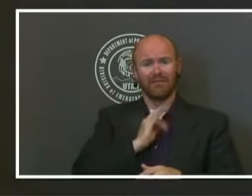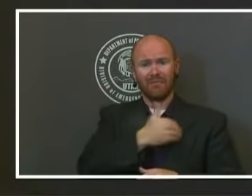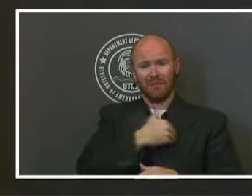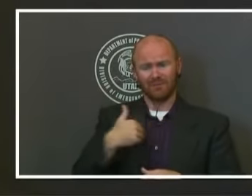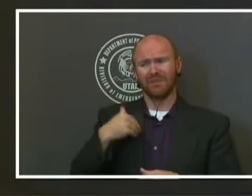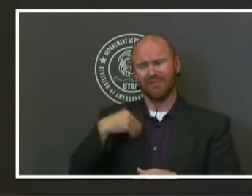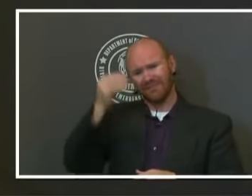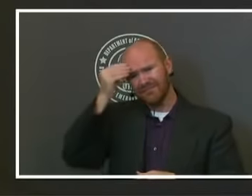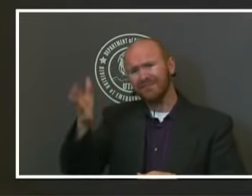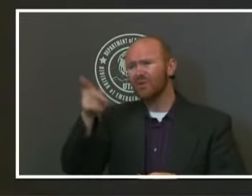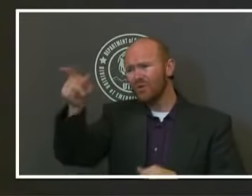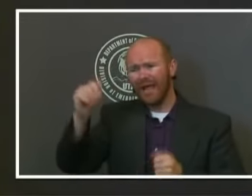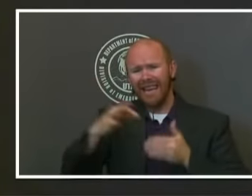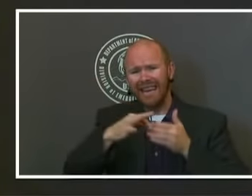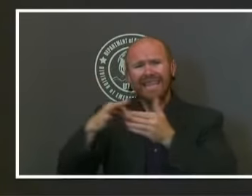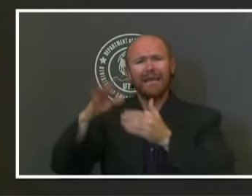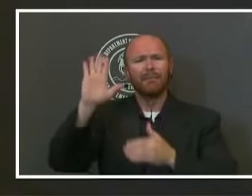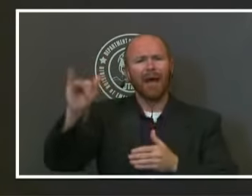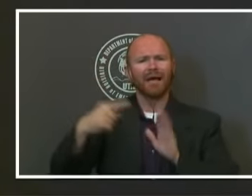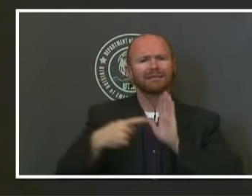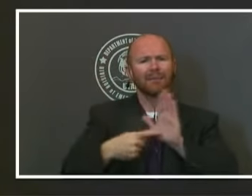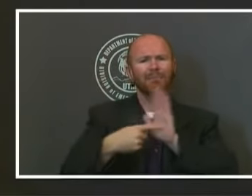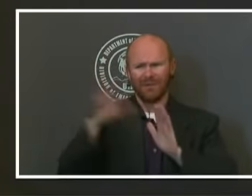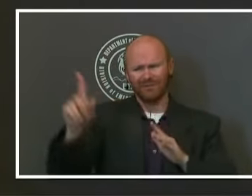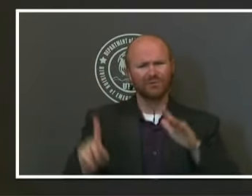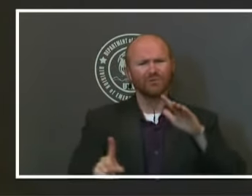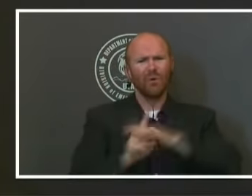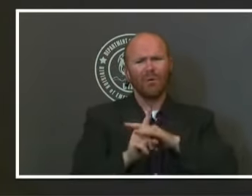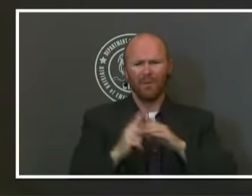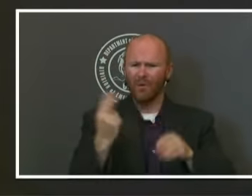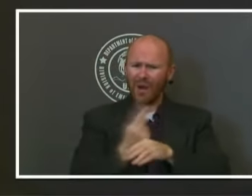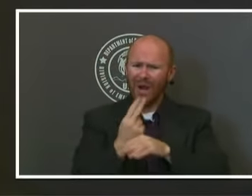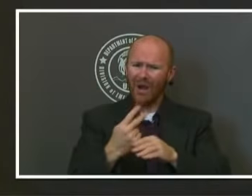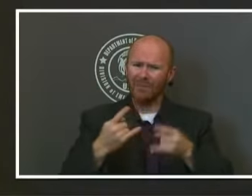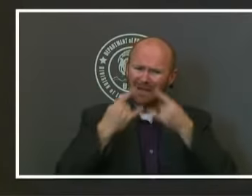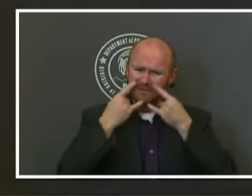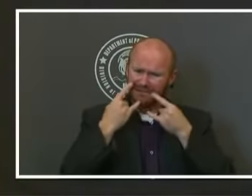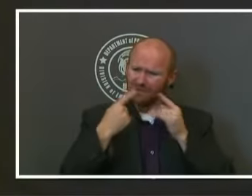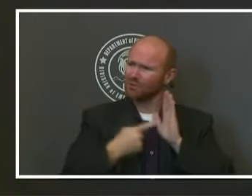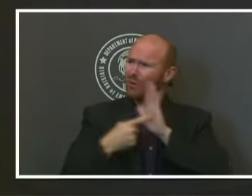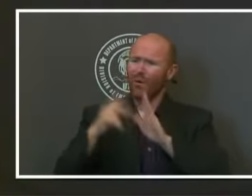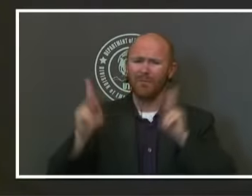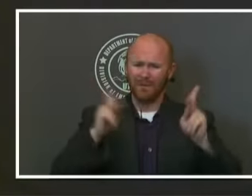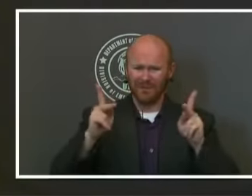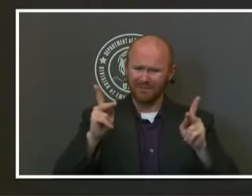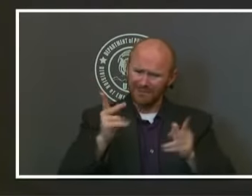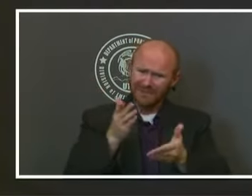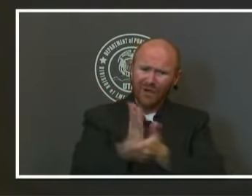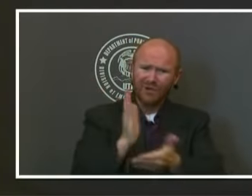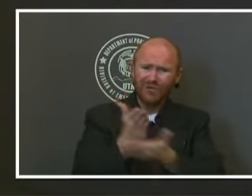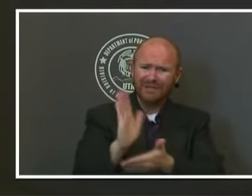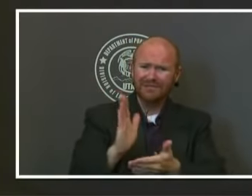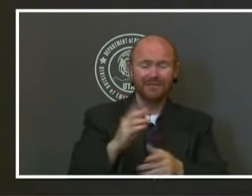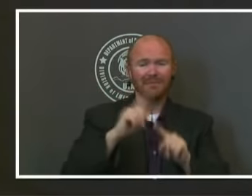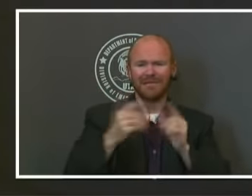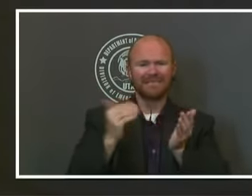by example by you showing up and working on mastering the people it's okay